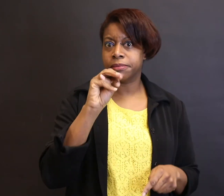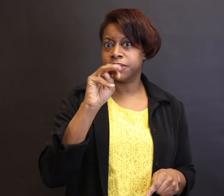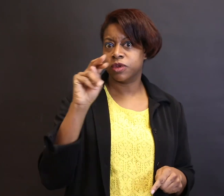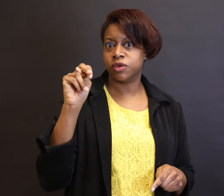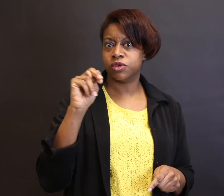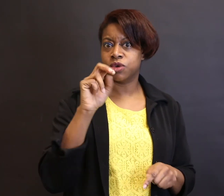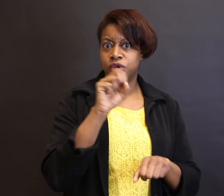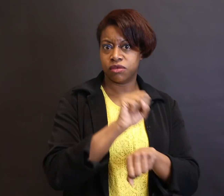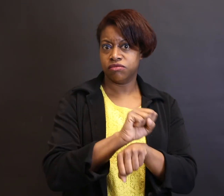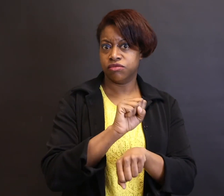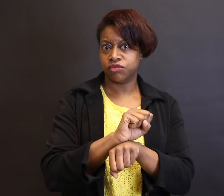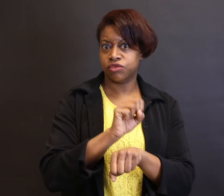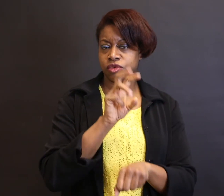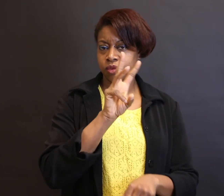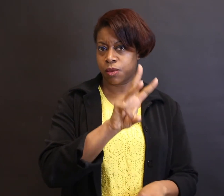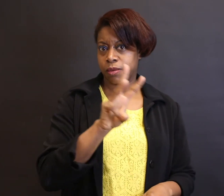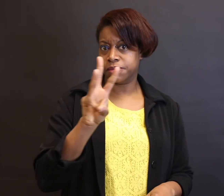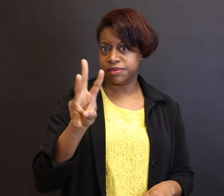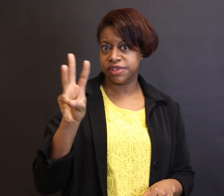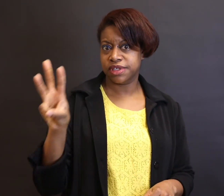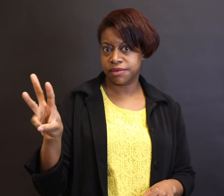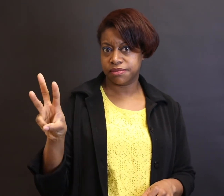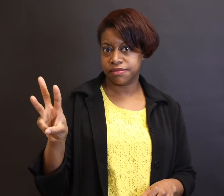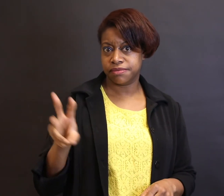Minnesota Careers website.